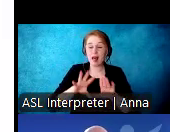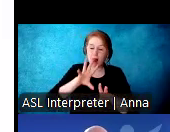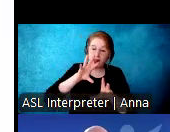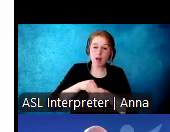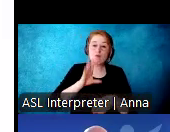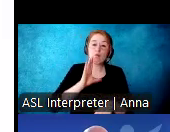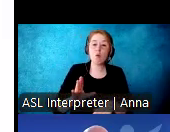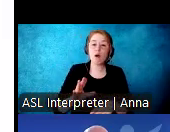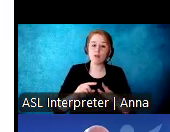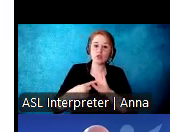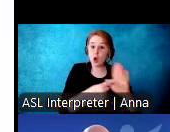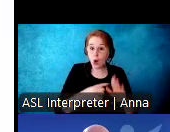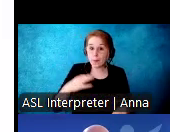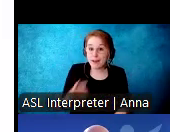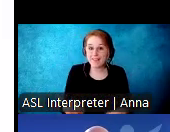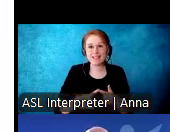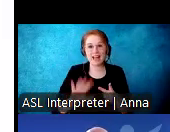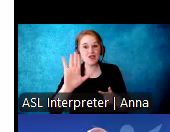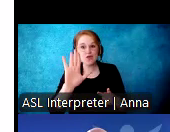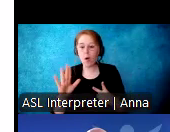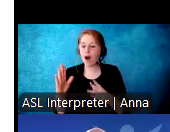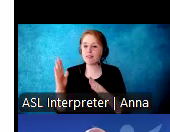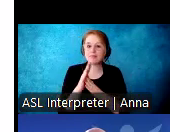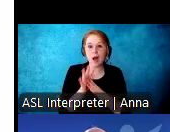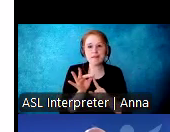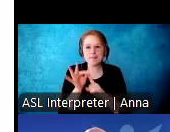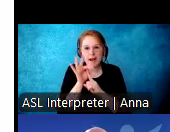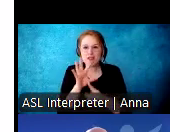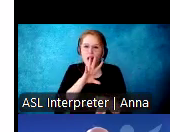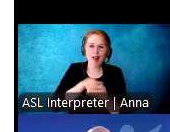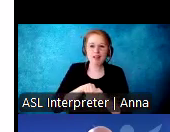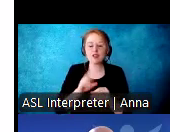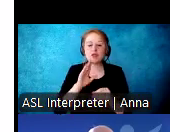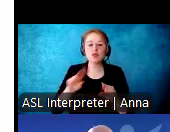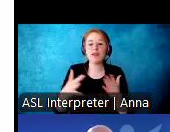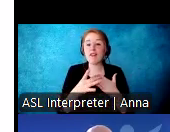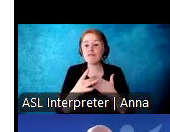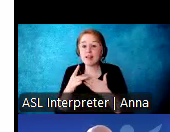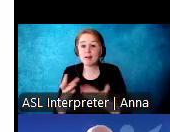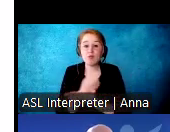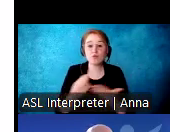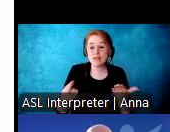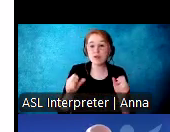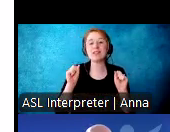and your secret sauce to give flexibility and resources that you can leverage later.